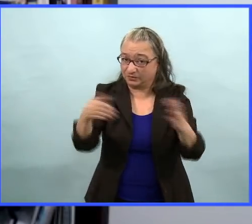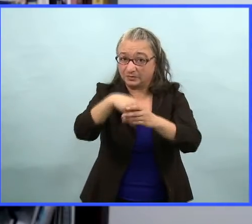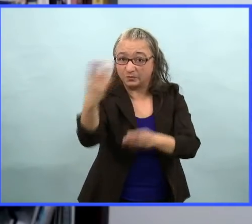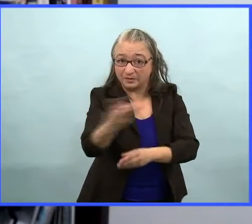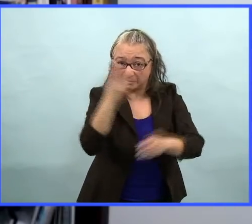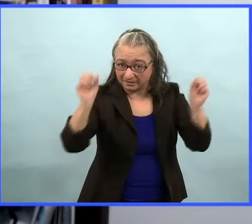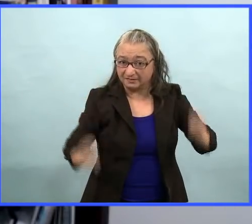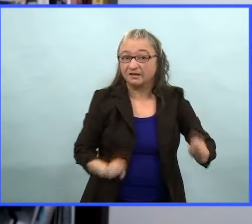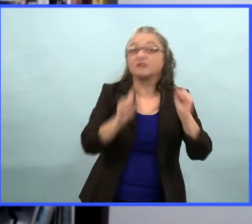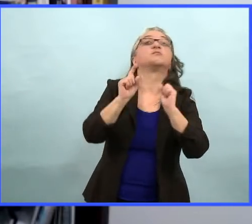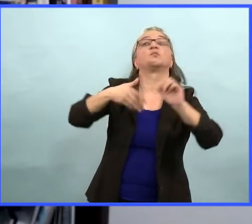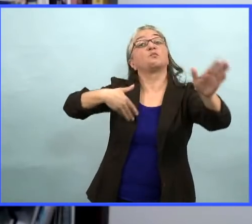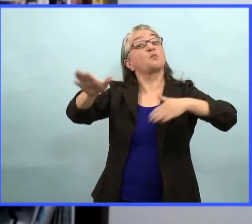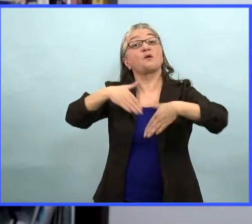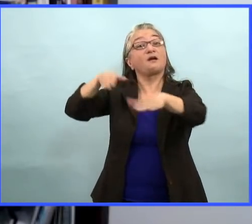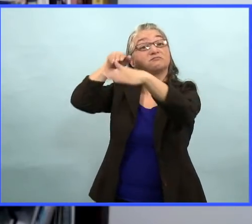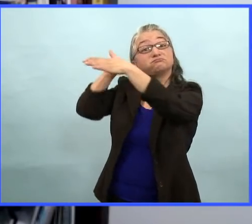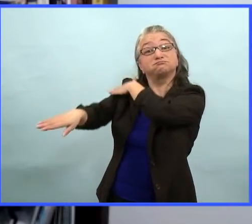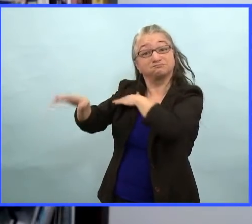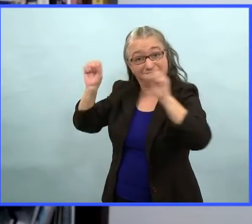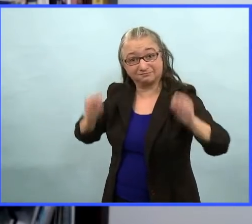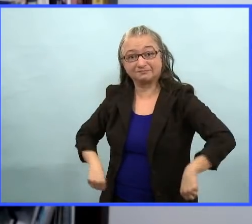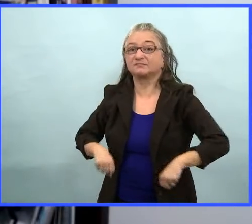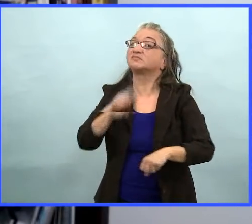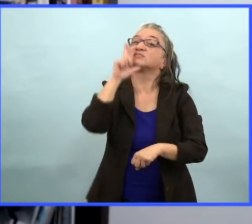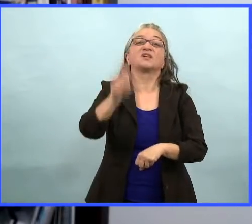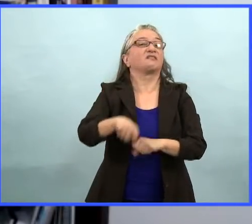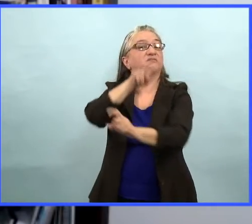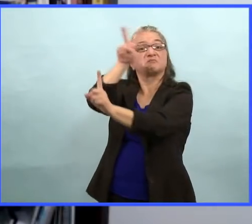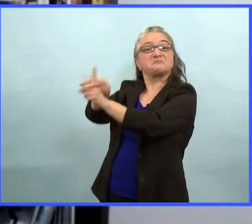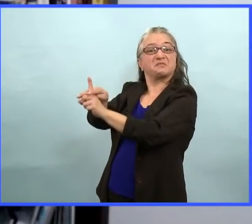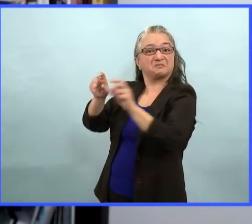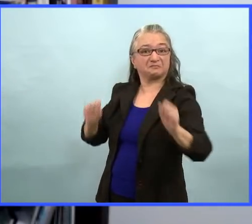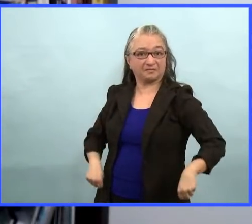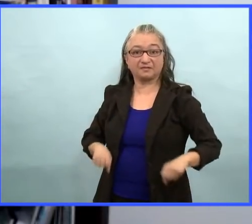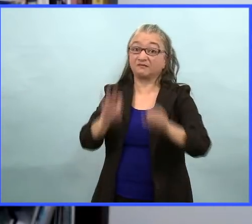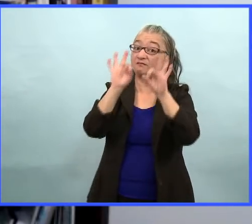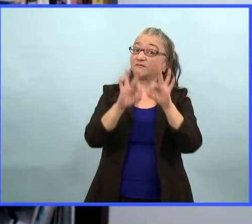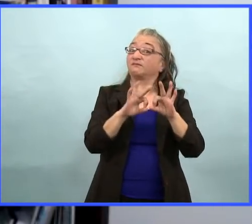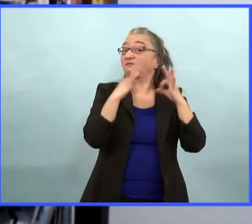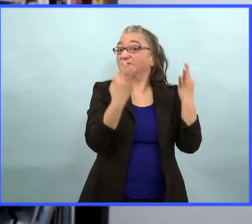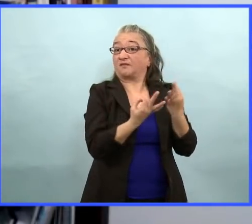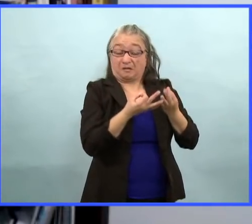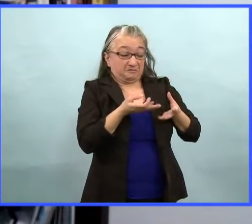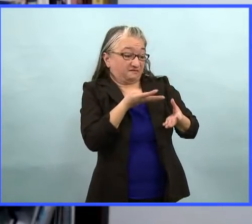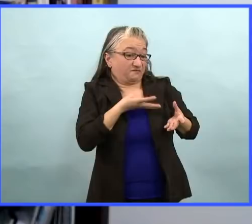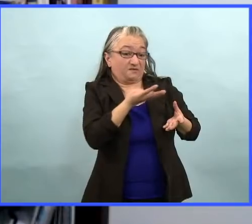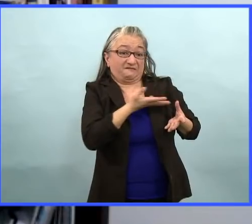opportunity for everyone in the family to get up to date together another accessible option